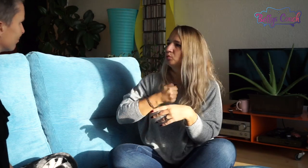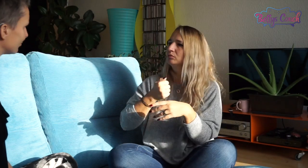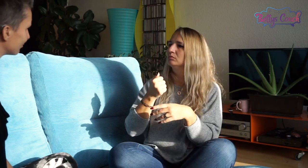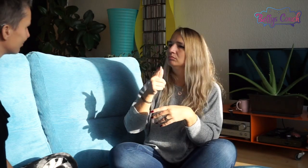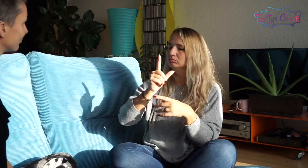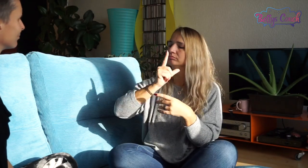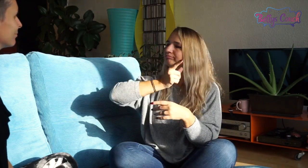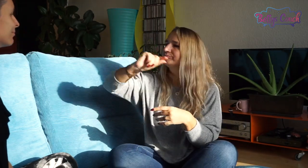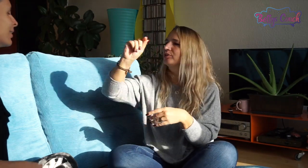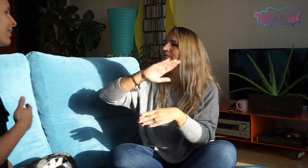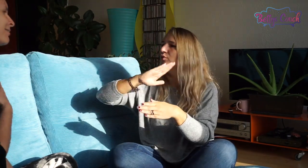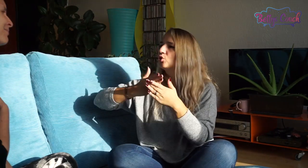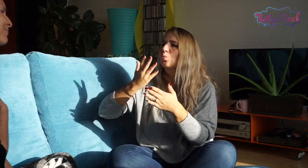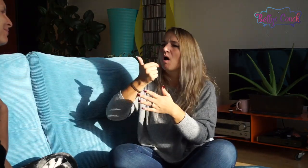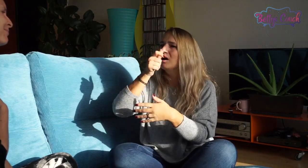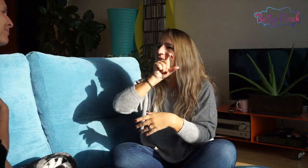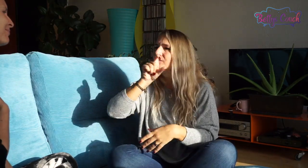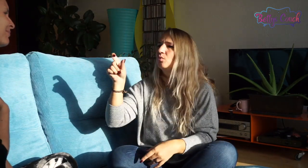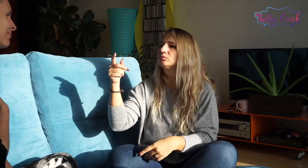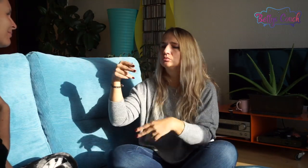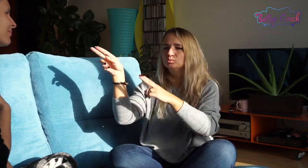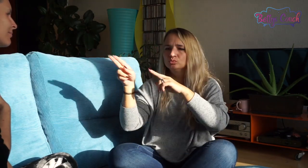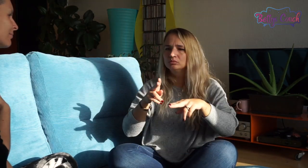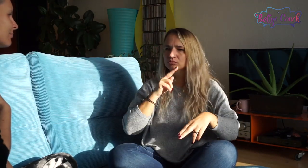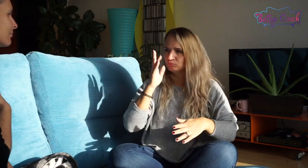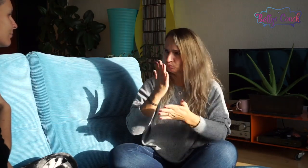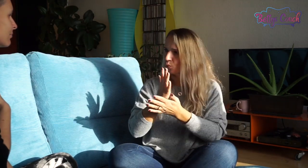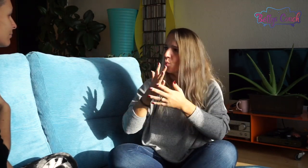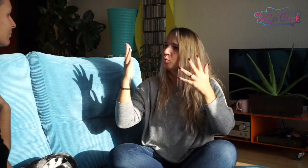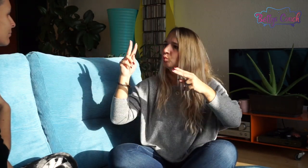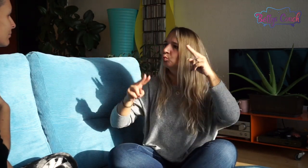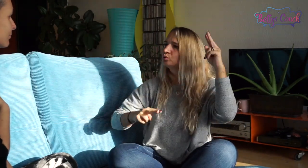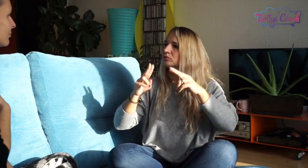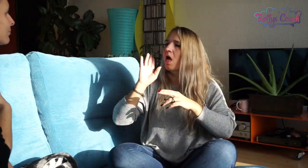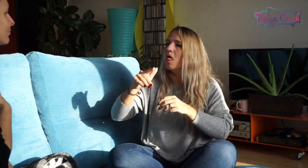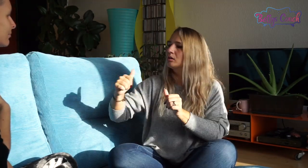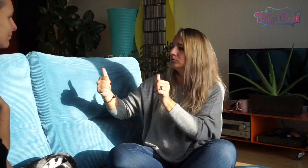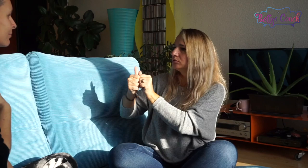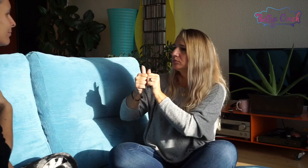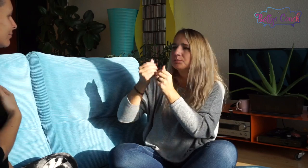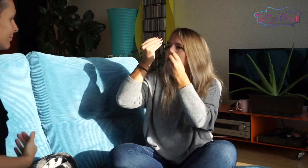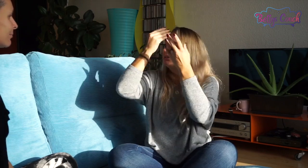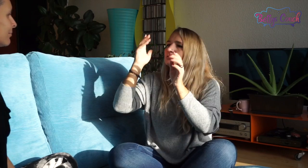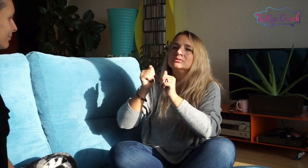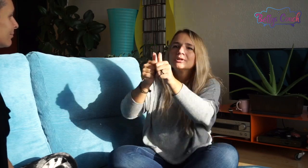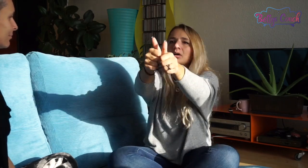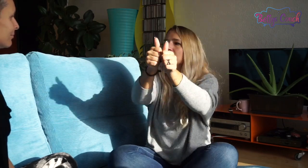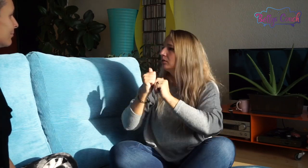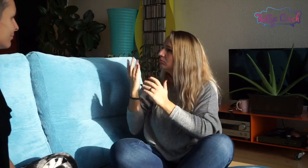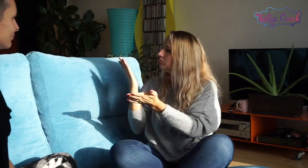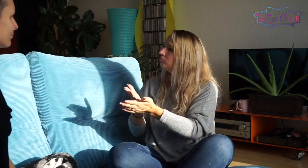they have become aware & have found the courage to travel alone for a weekend or 1 week. When they returned, they found out that it makes a difference whether you travel in pairs or alone.